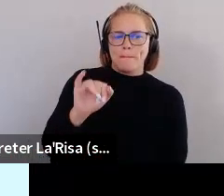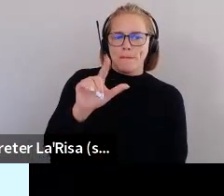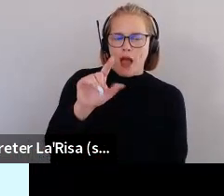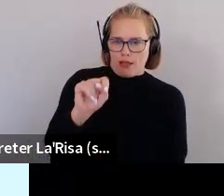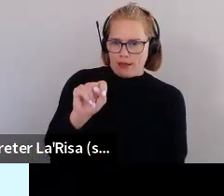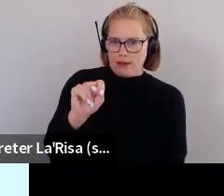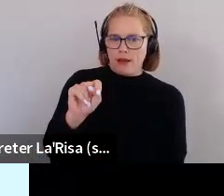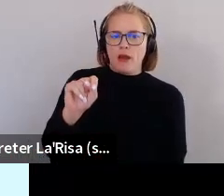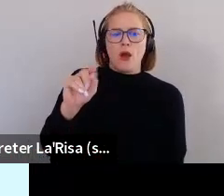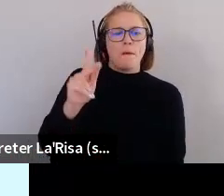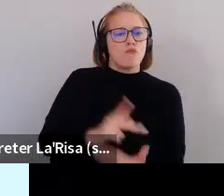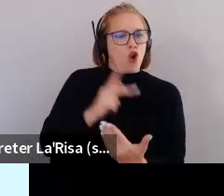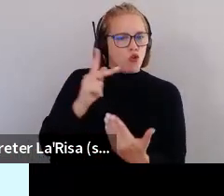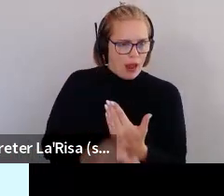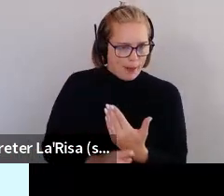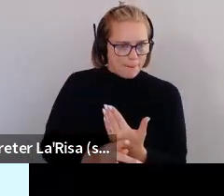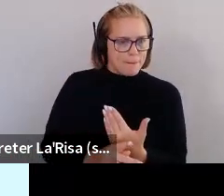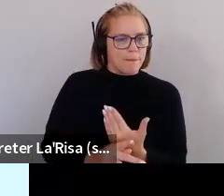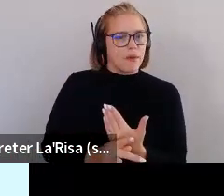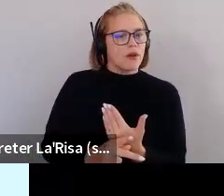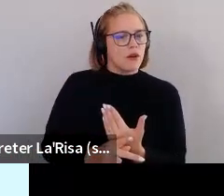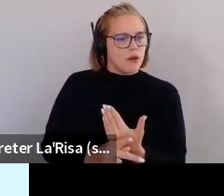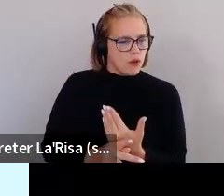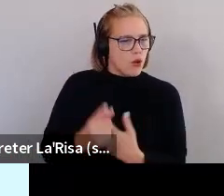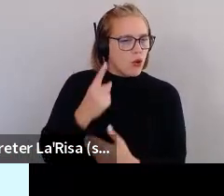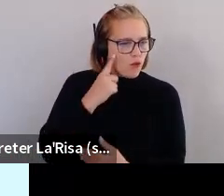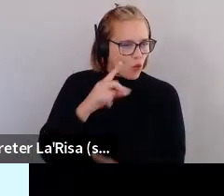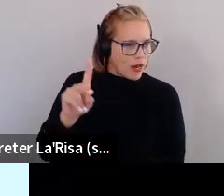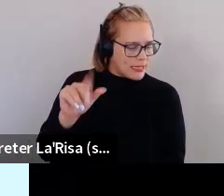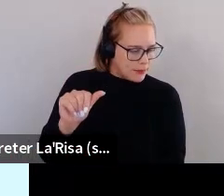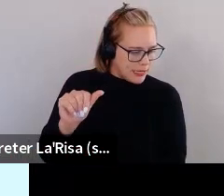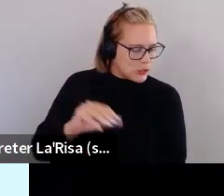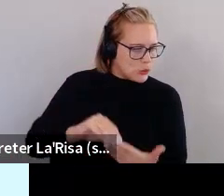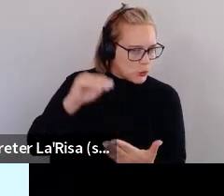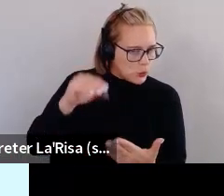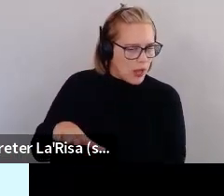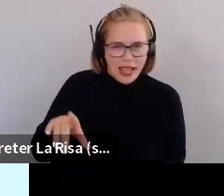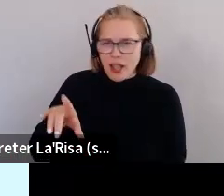students program was established as a federal pilot program and money from